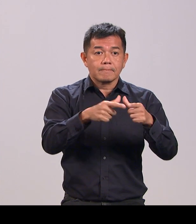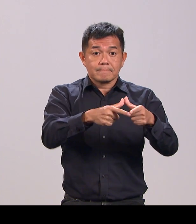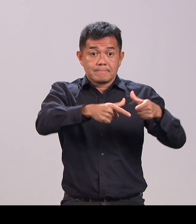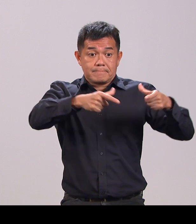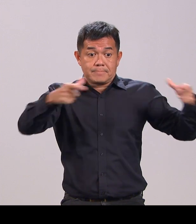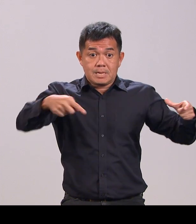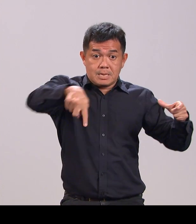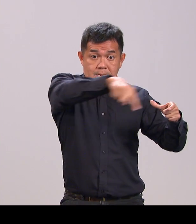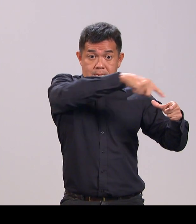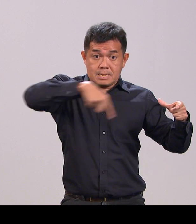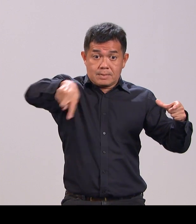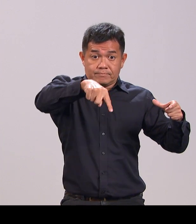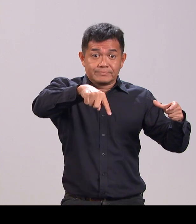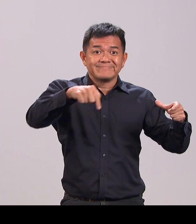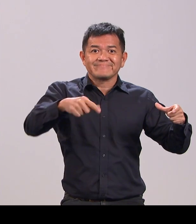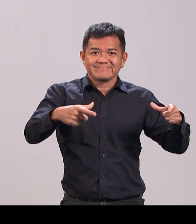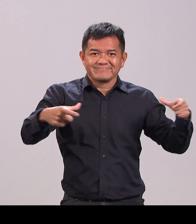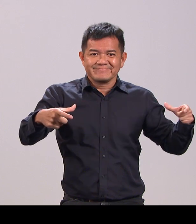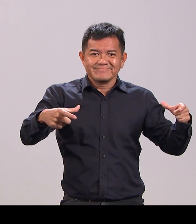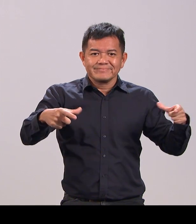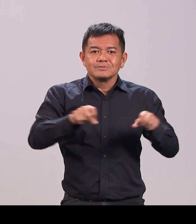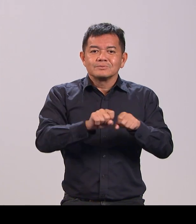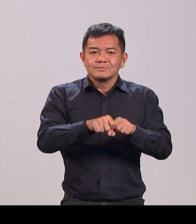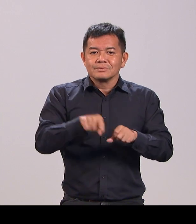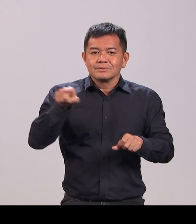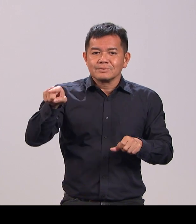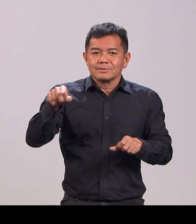Gerard has found his former banking experience useful.